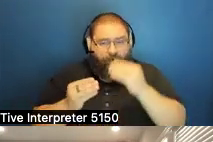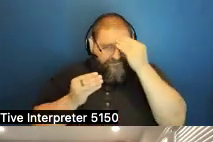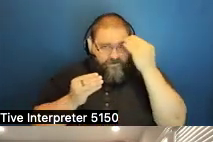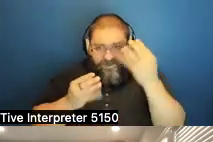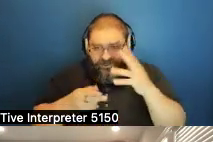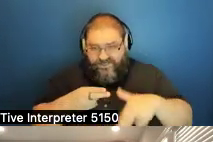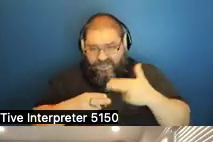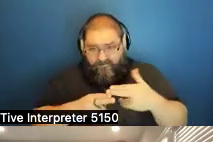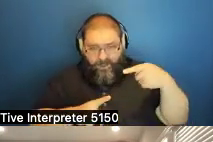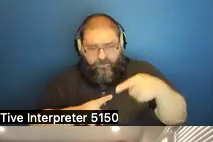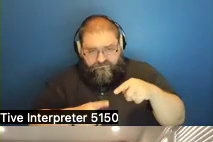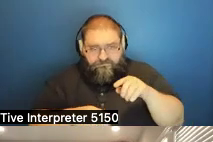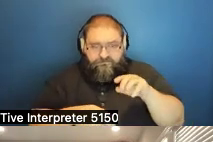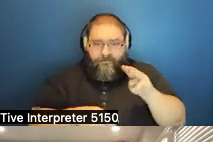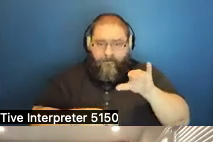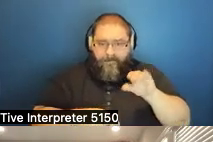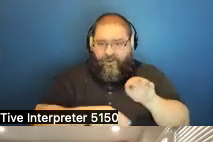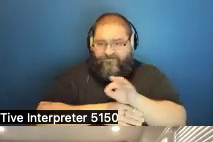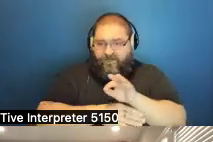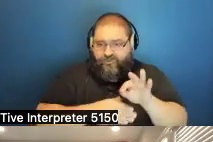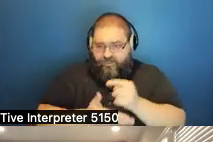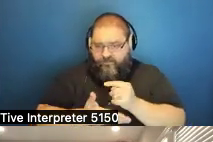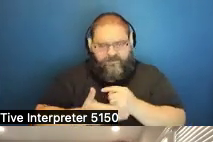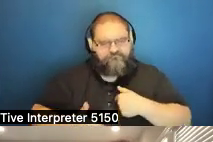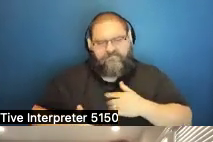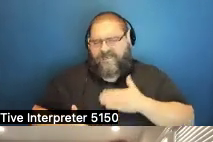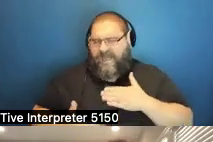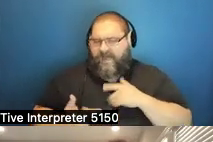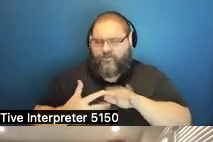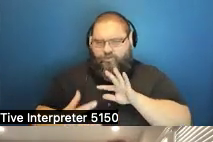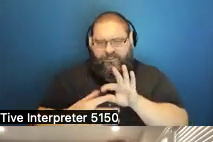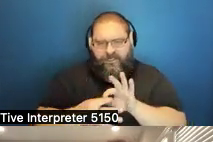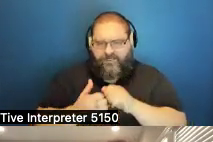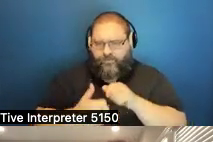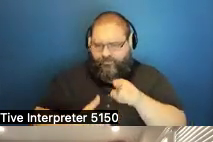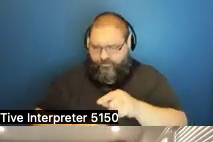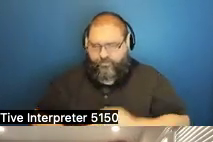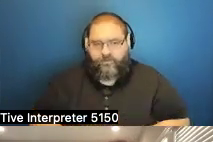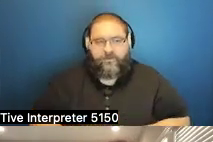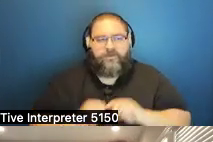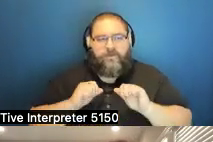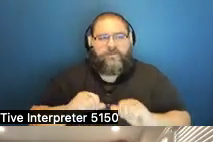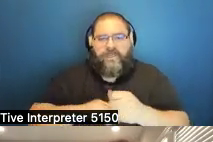19:53:12 I would be happy to converse with you. 19:53:17 You may email me?